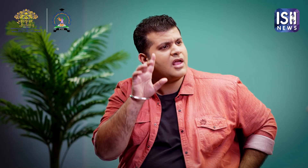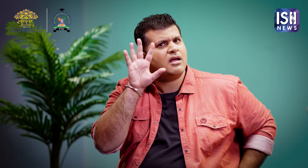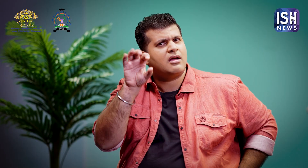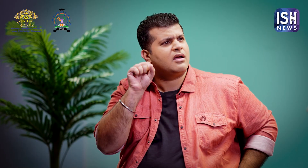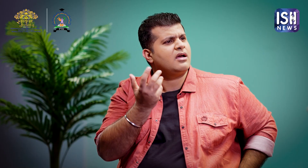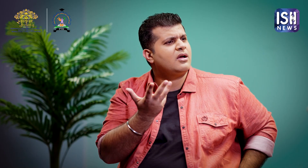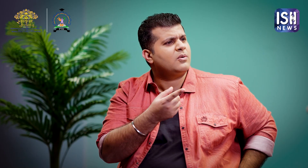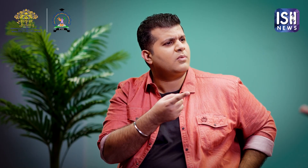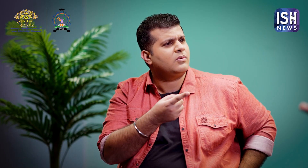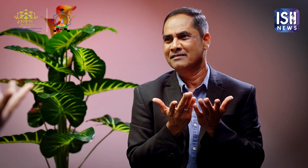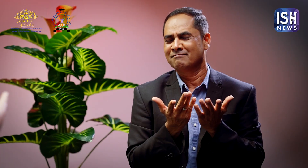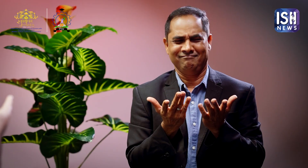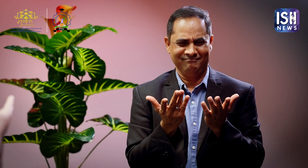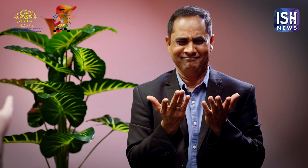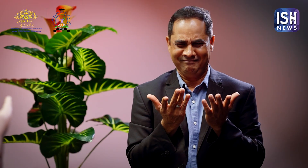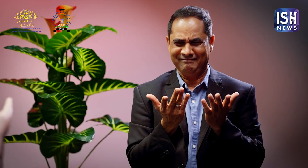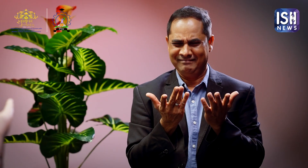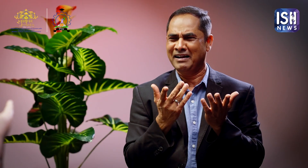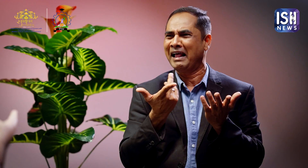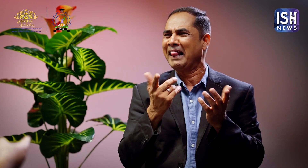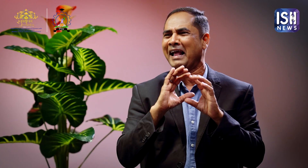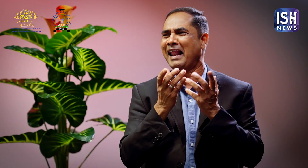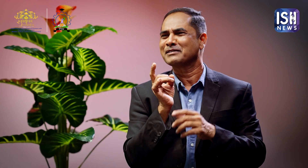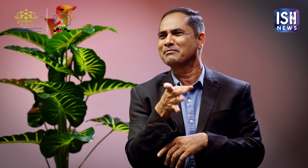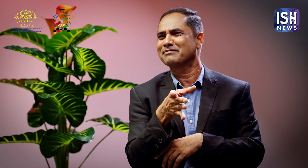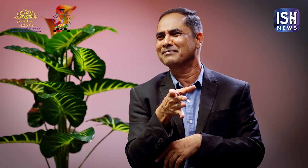I wonder how do you understand teachers? Hmm. I bunked classes most of the time.